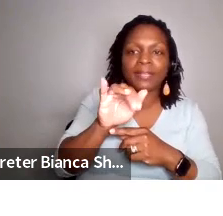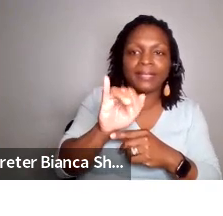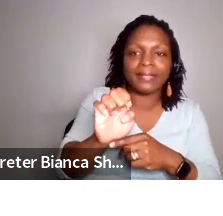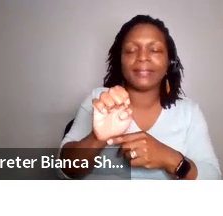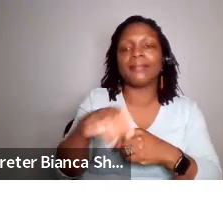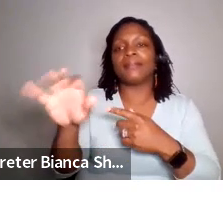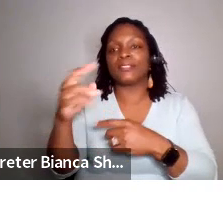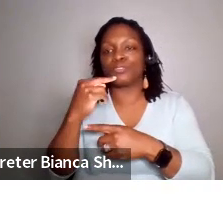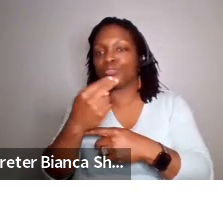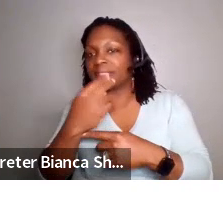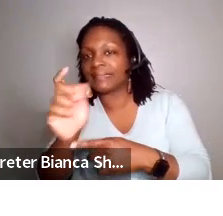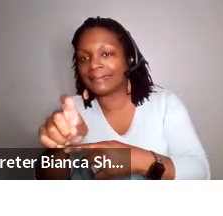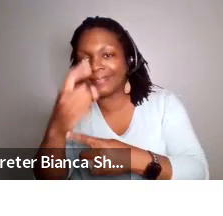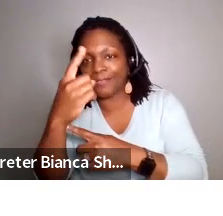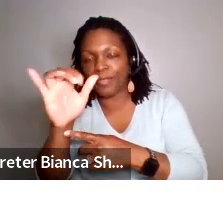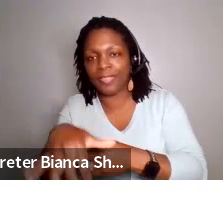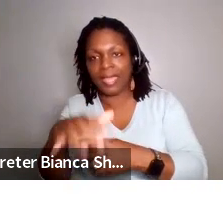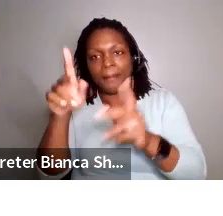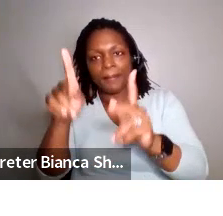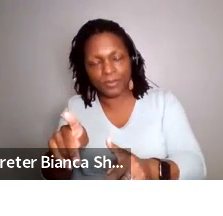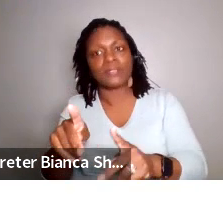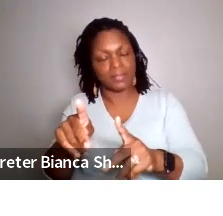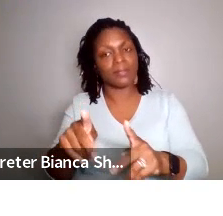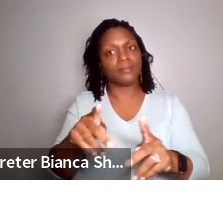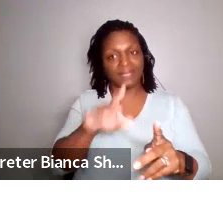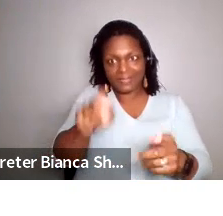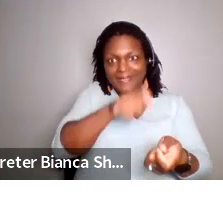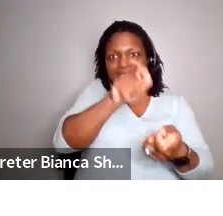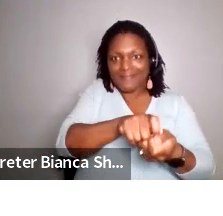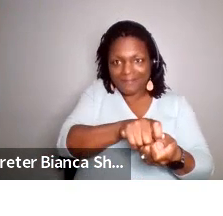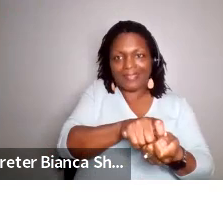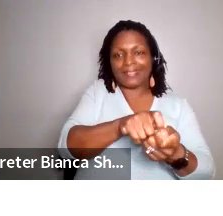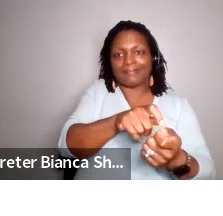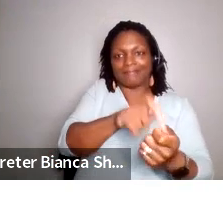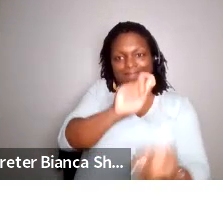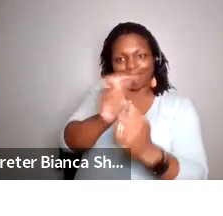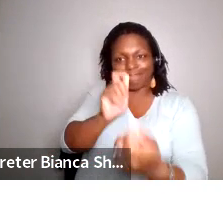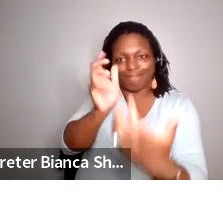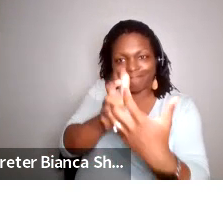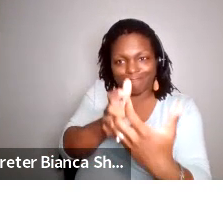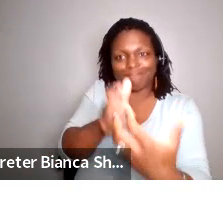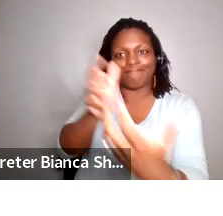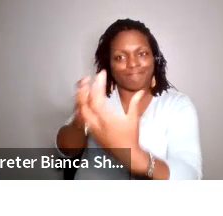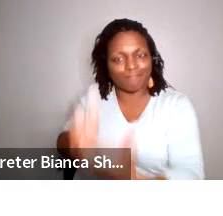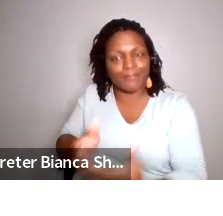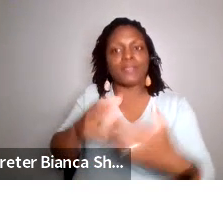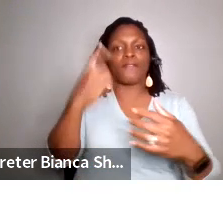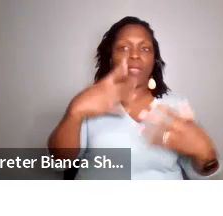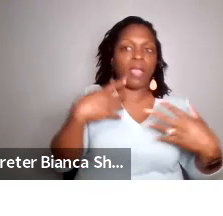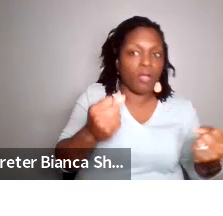They're specifically put together to treat some some health concerns diabetes.